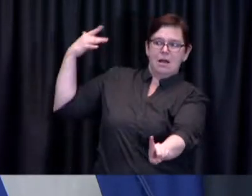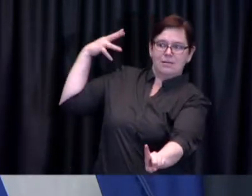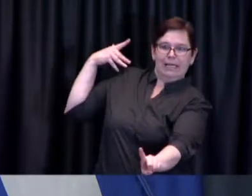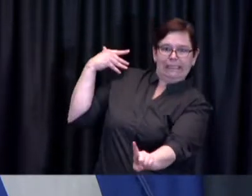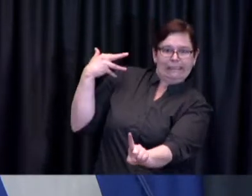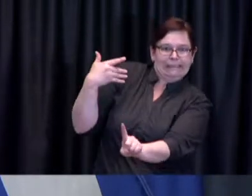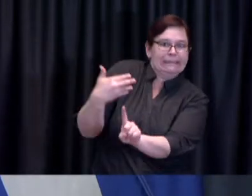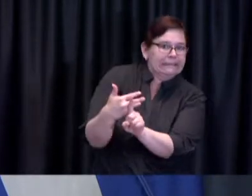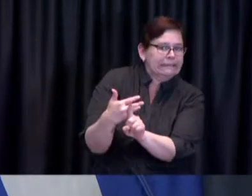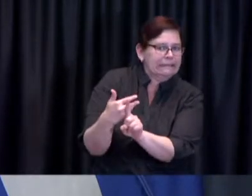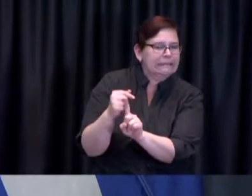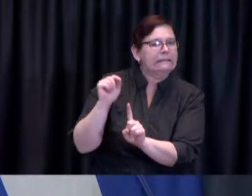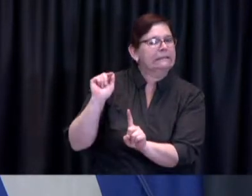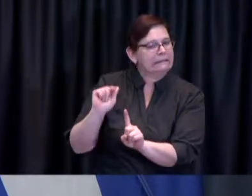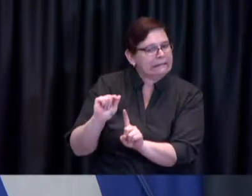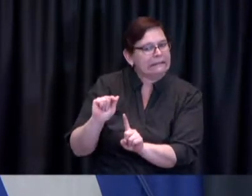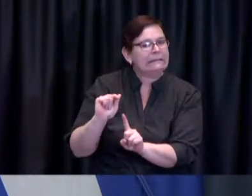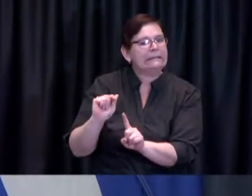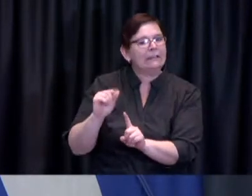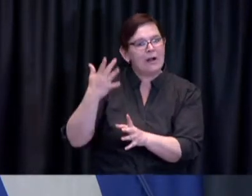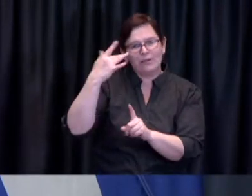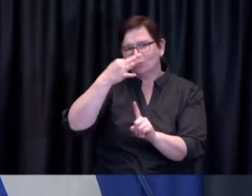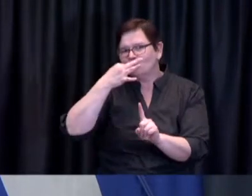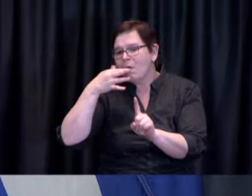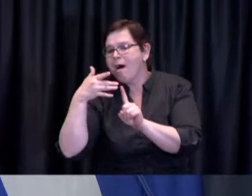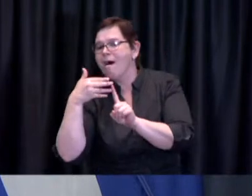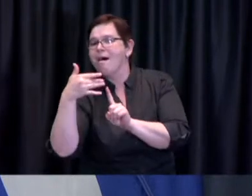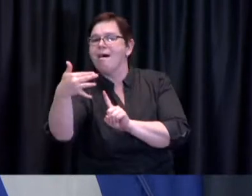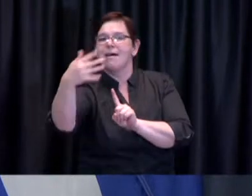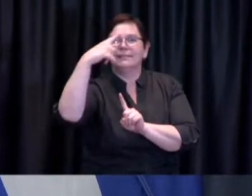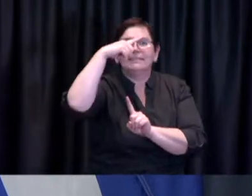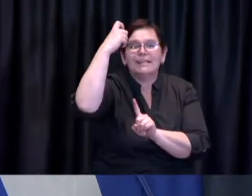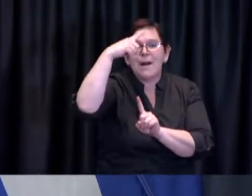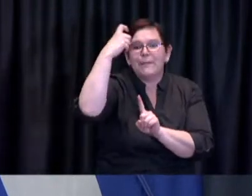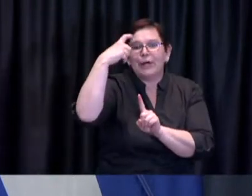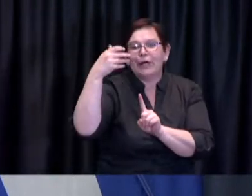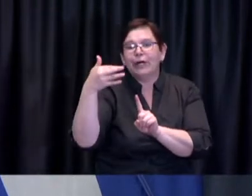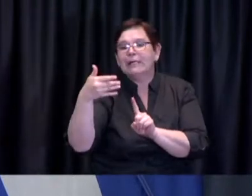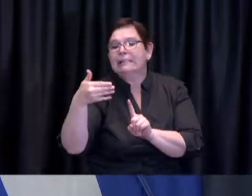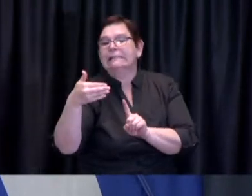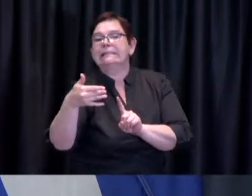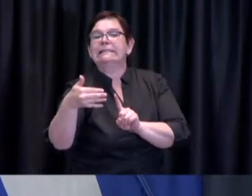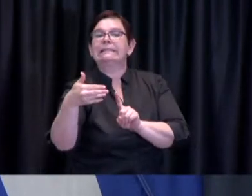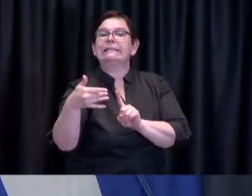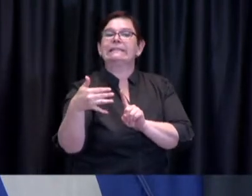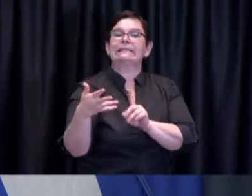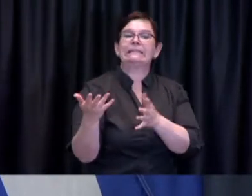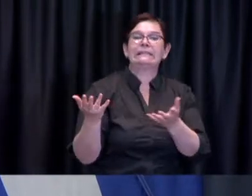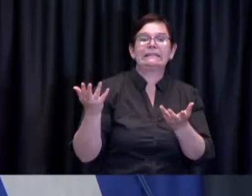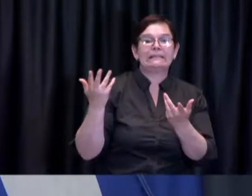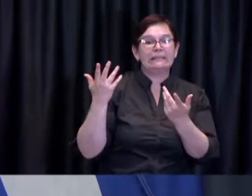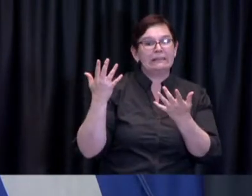our summer lies ahead and in it greater opportunity for more